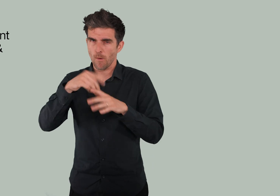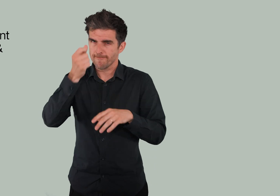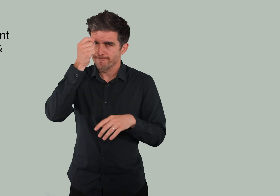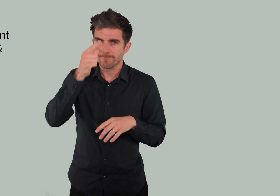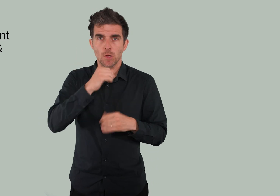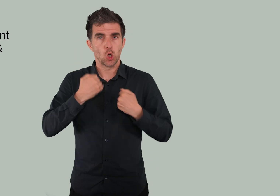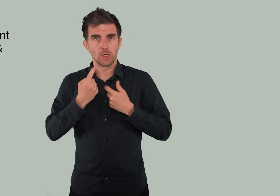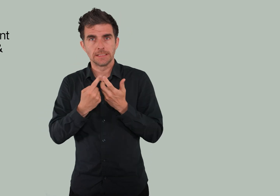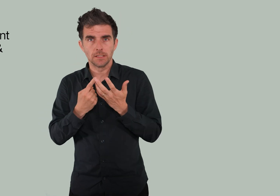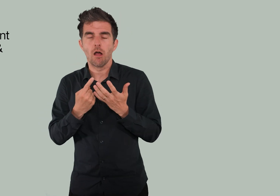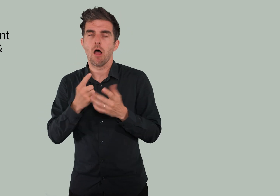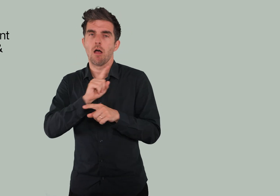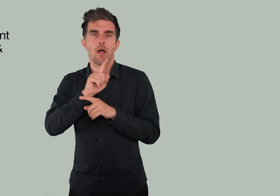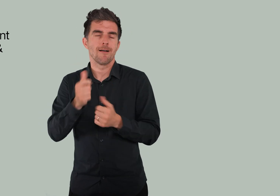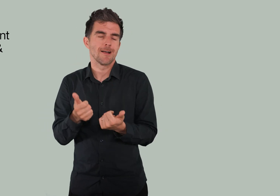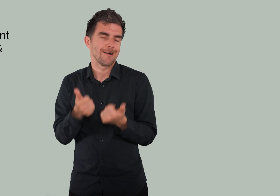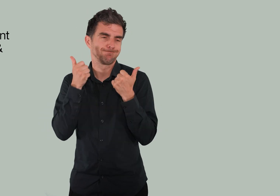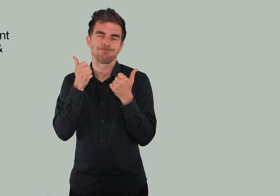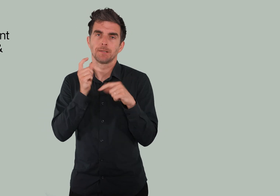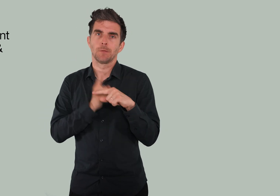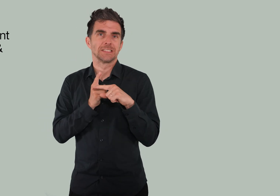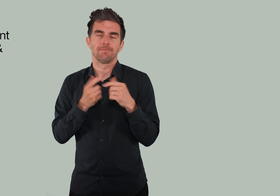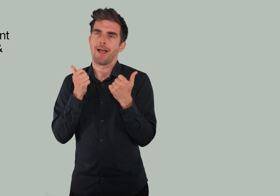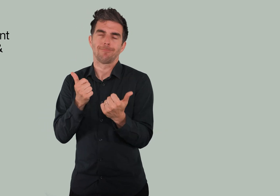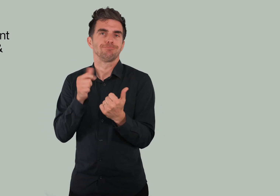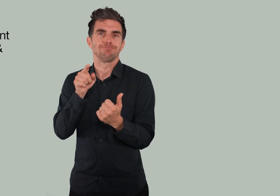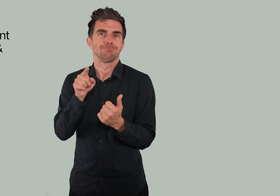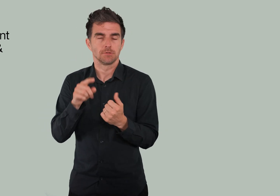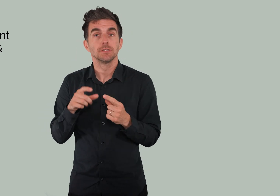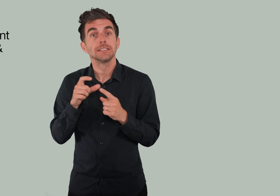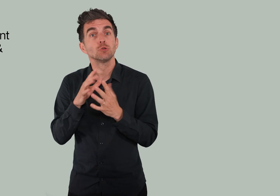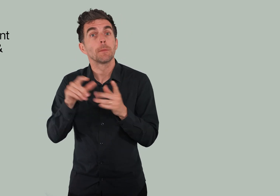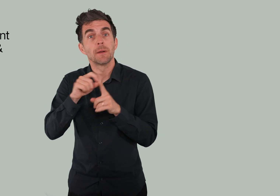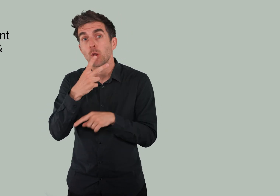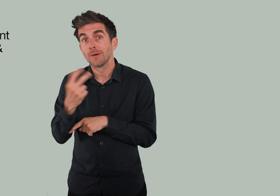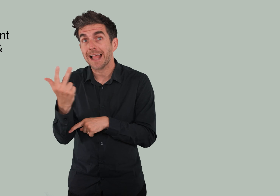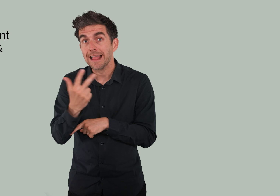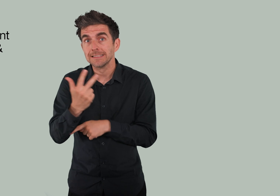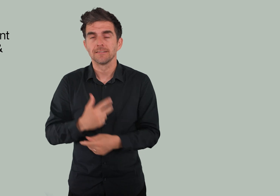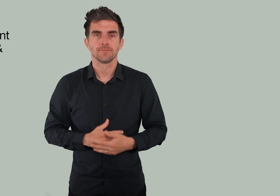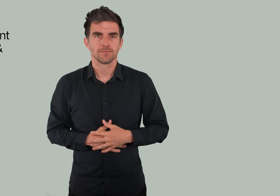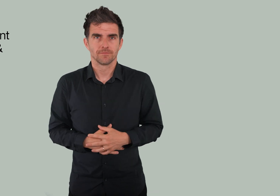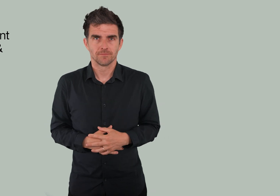understand their conditions, this leads to a positive experience (DWP, 2018).